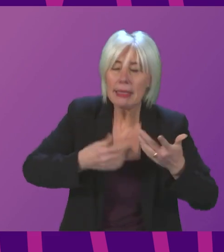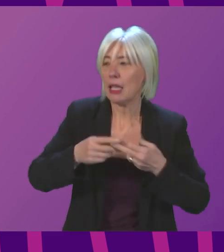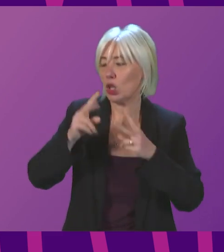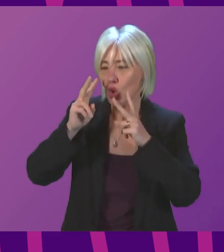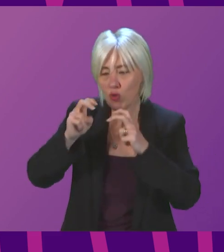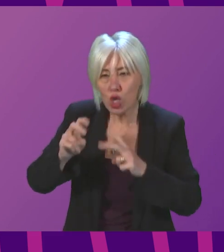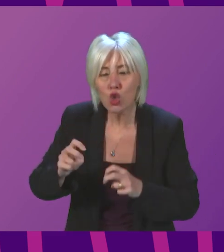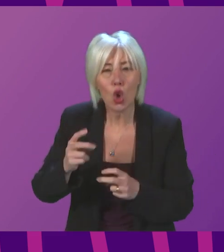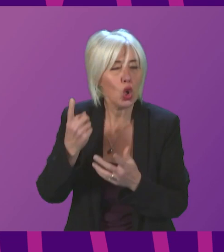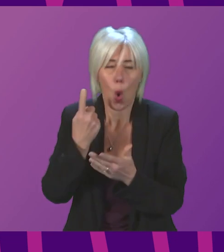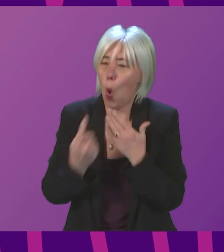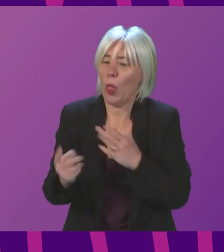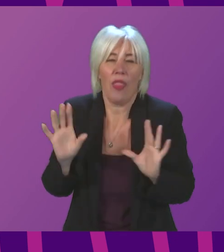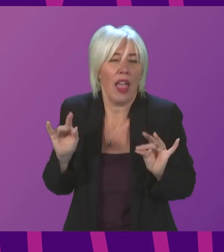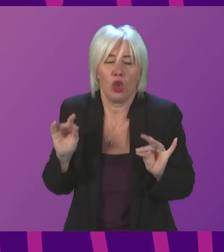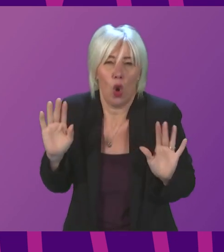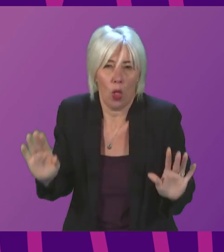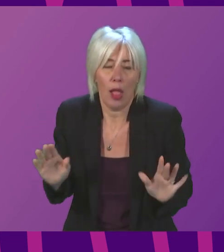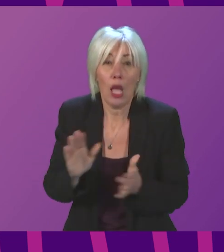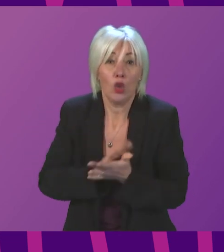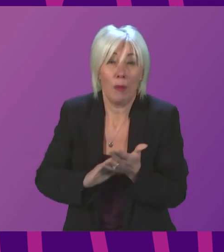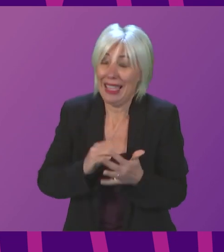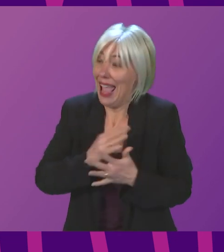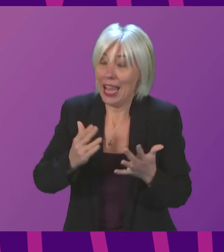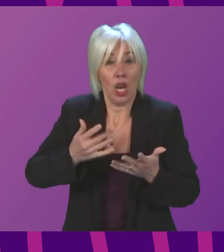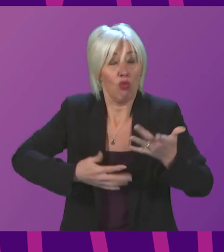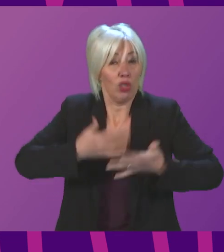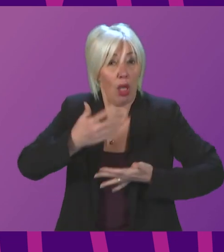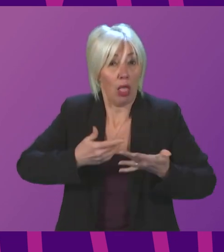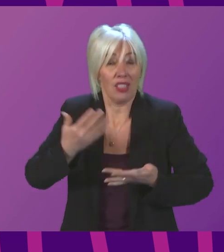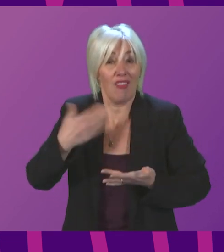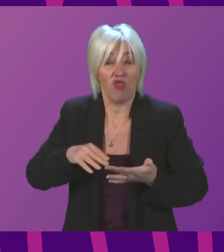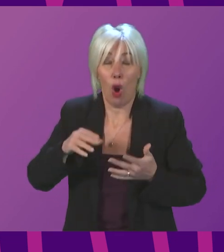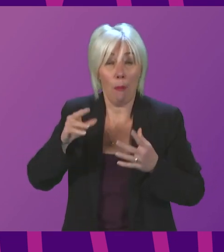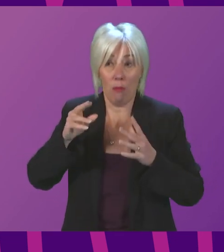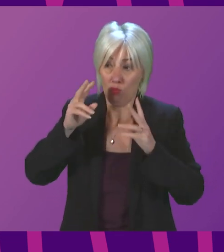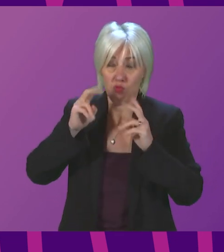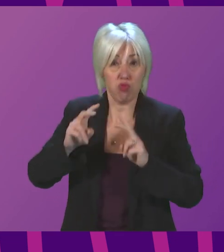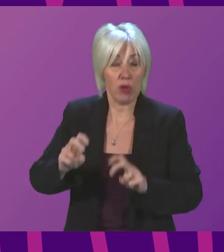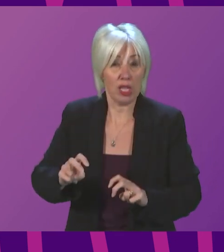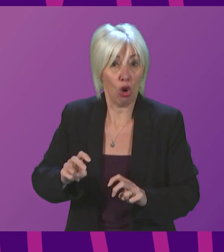only. That ensures that any results of the research or resulting statistics will not